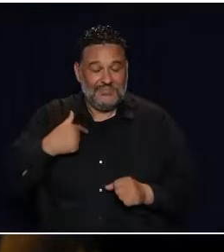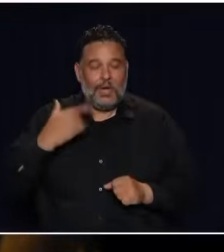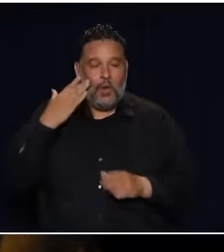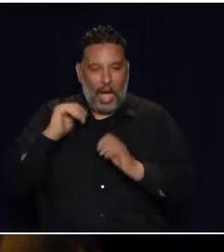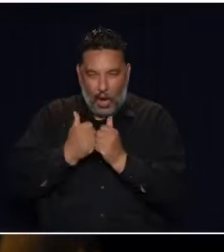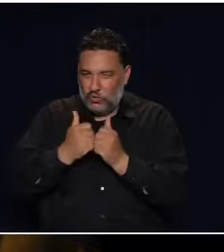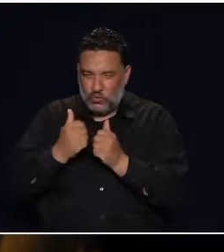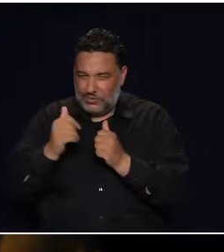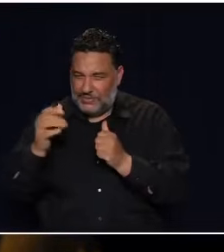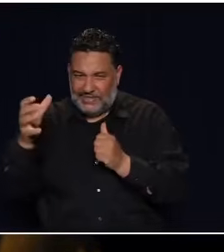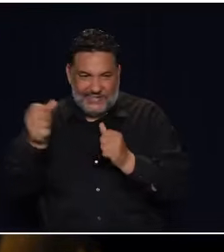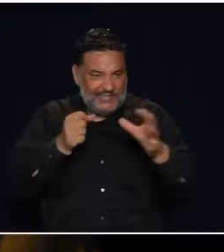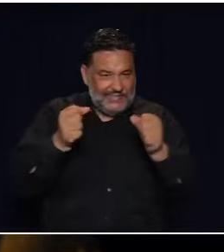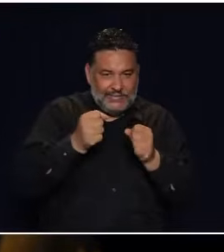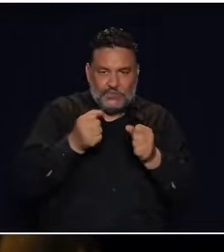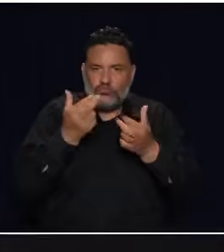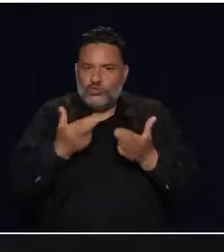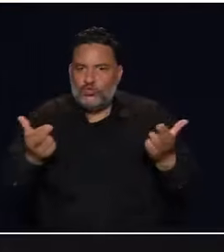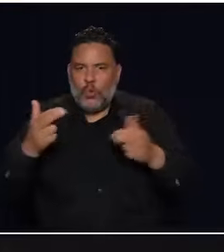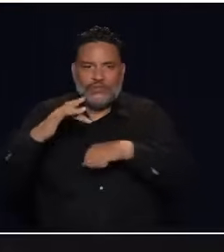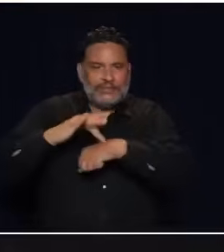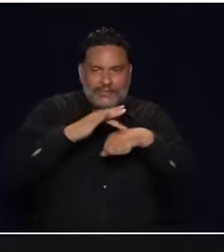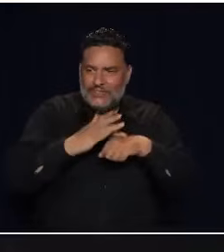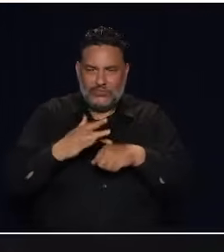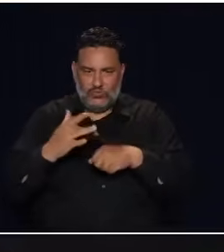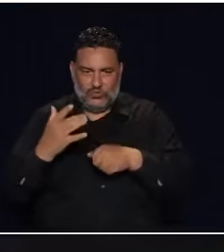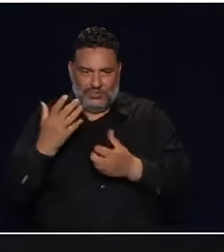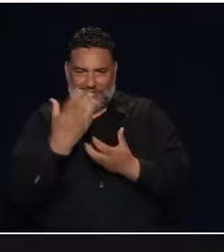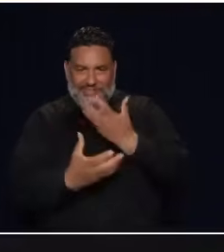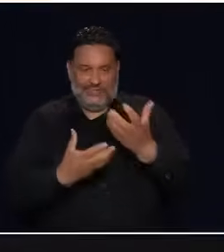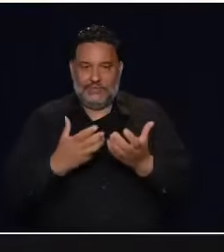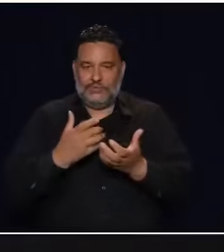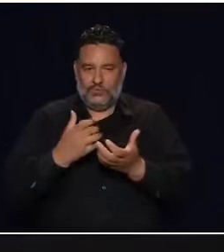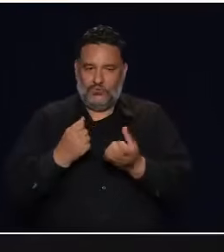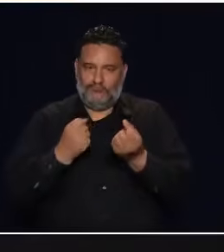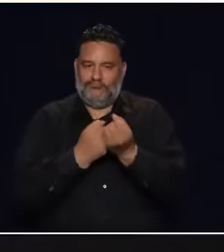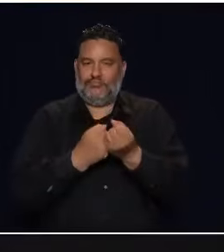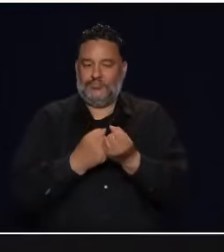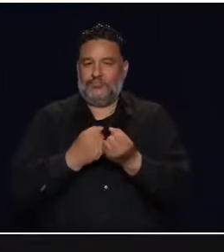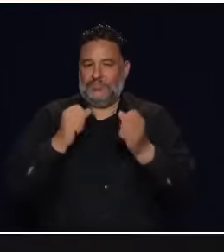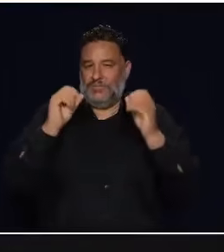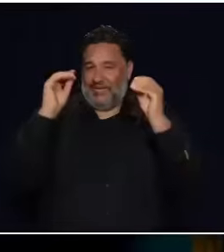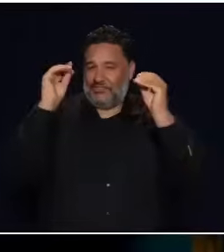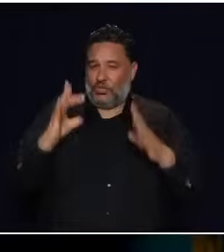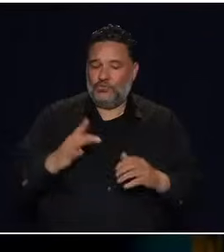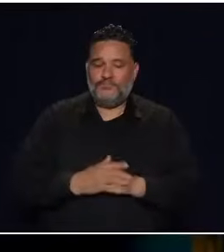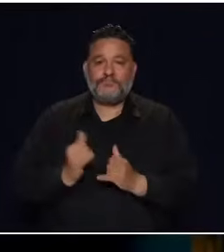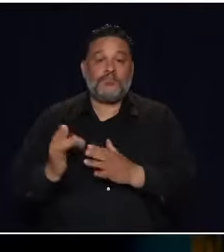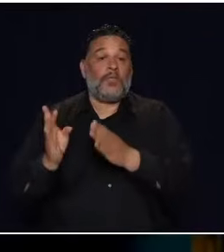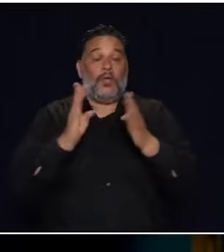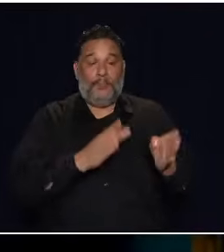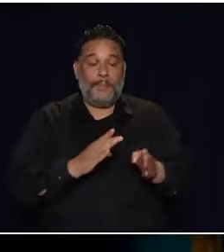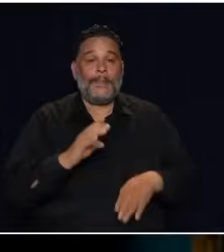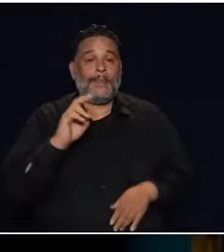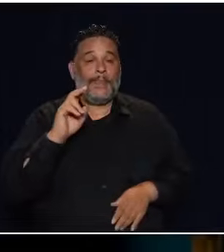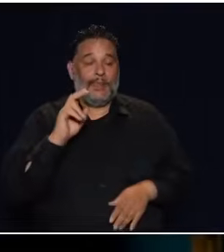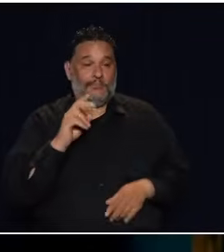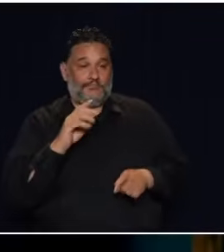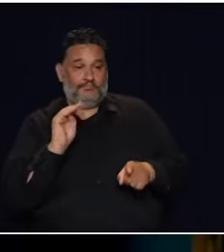AS A COLLEGE PRESIDENT, I KNOW HOW TO MOVE RESOURCES SO THEY CAN BEST ACCOMMODATE OUR EDUCATORS. MR. NEWBY, YOUR THOUGHTS ON